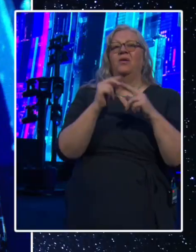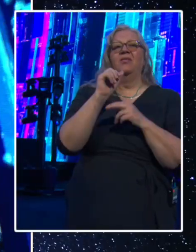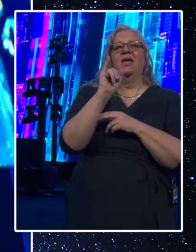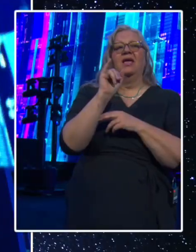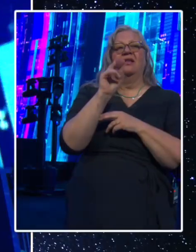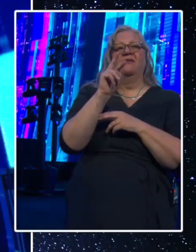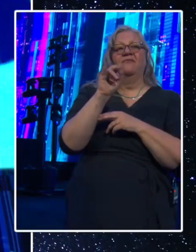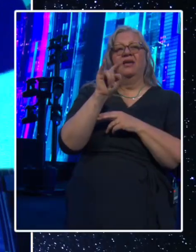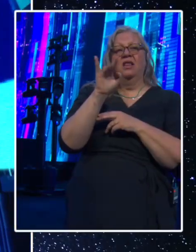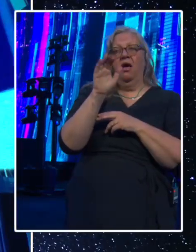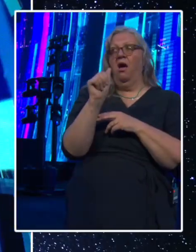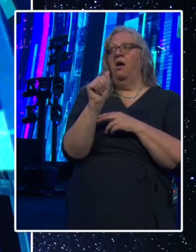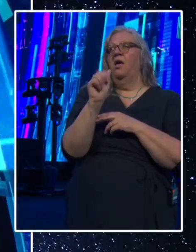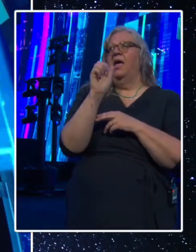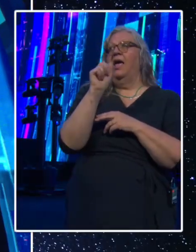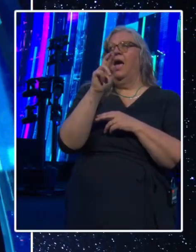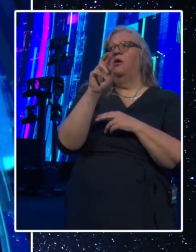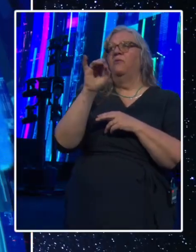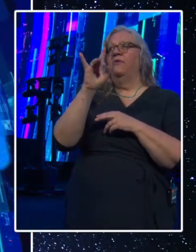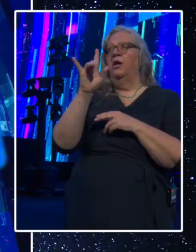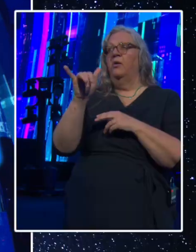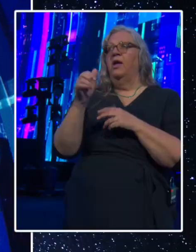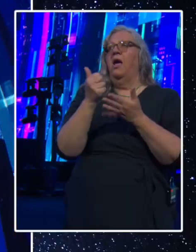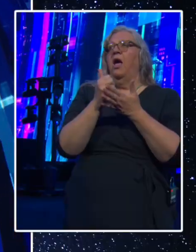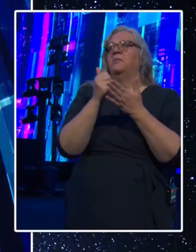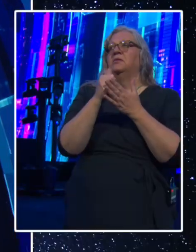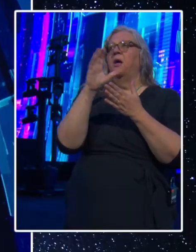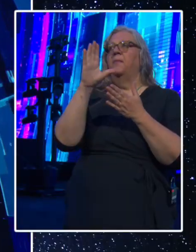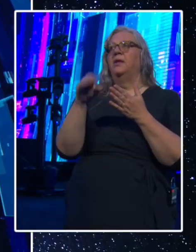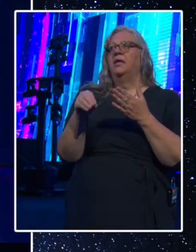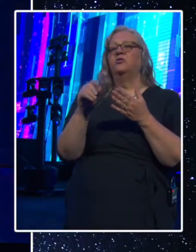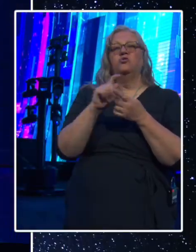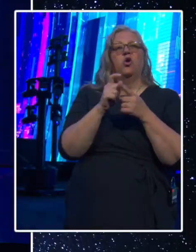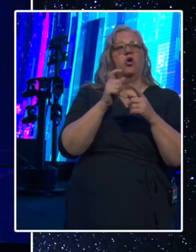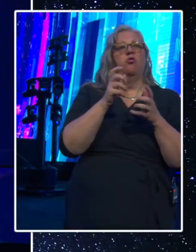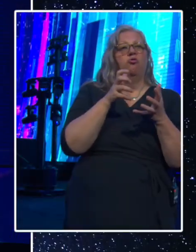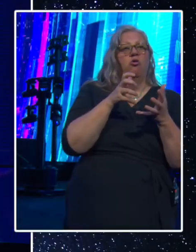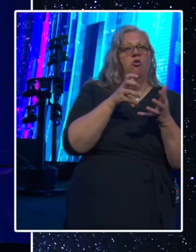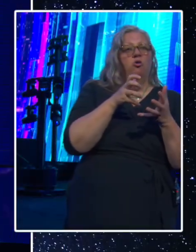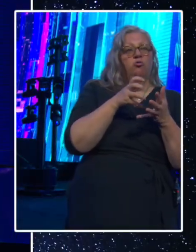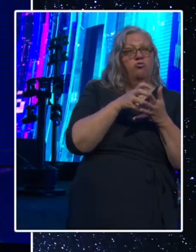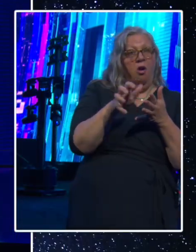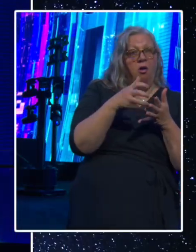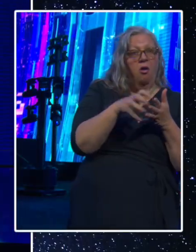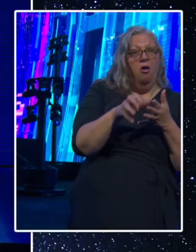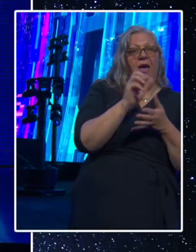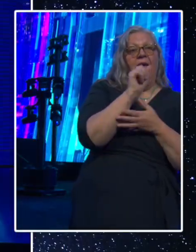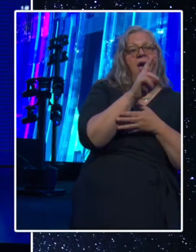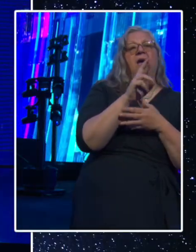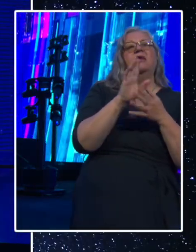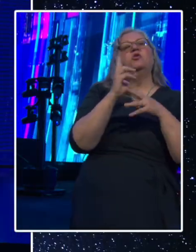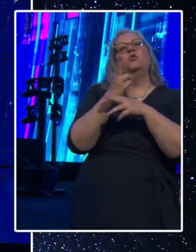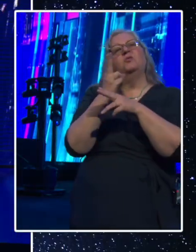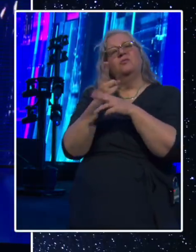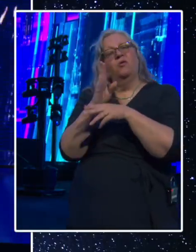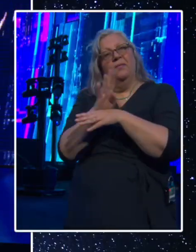Built with NVIDIA, AI refinery helps companies turn raw AI technology into useful business solutions